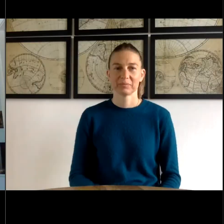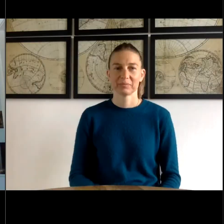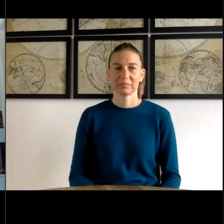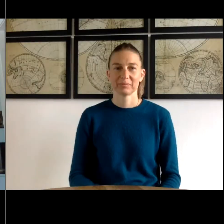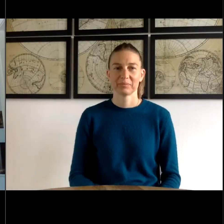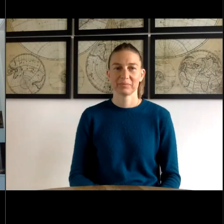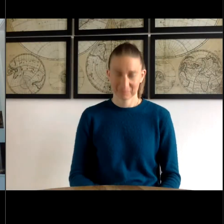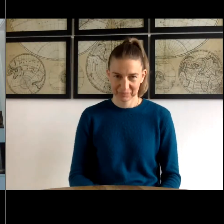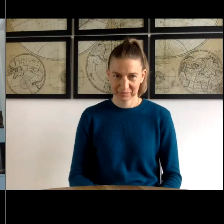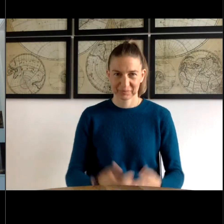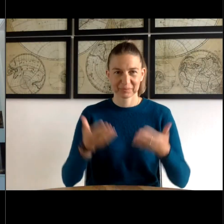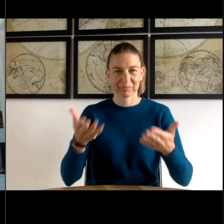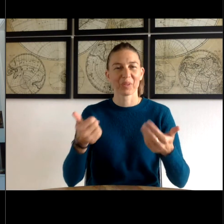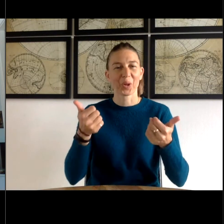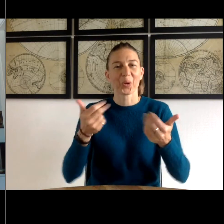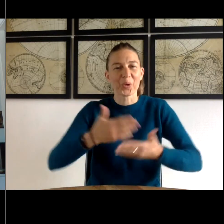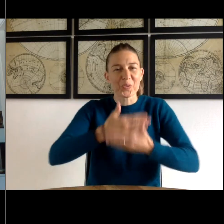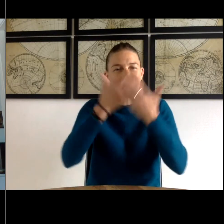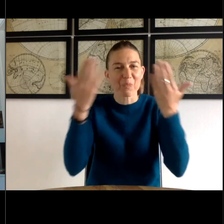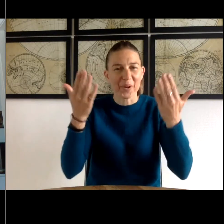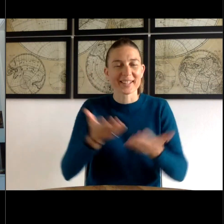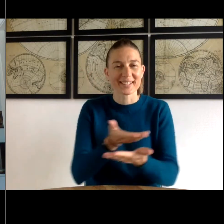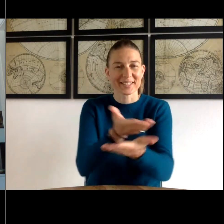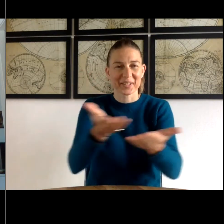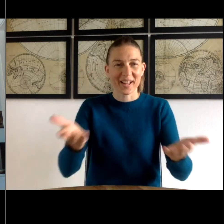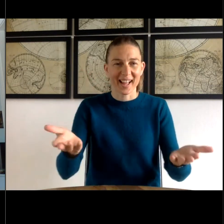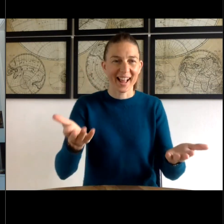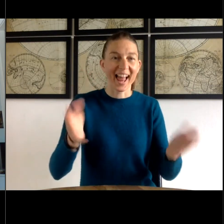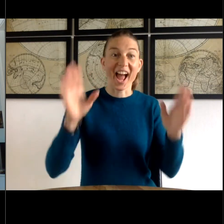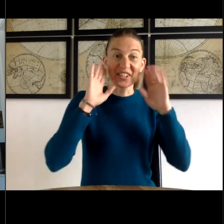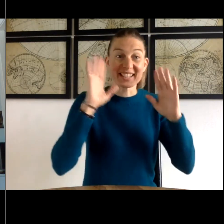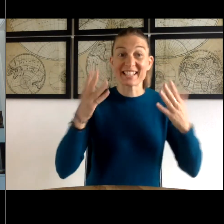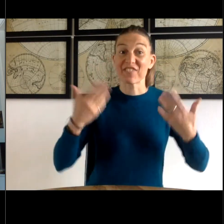Okay, good morning to you all, greetings from a very sunny Helsinki.